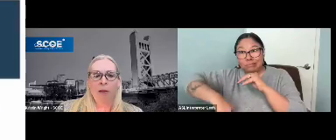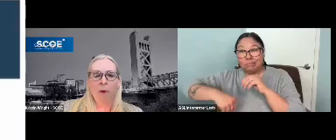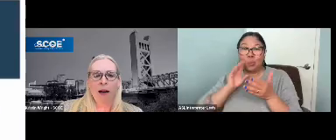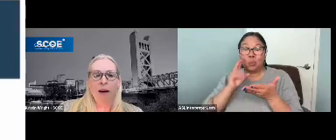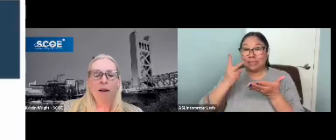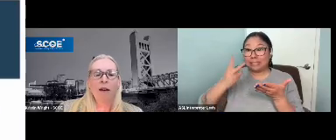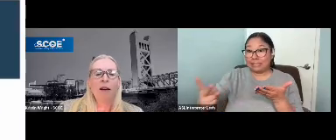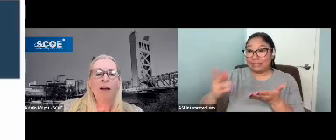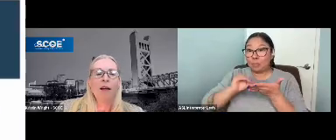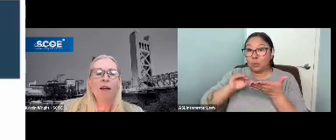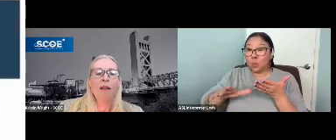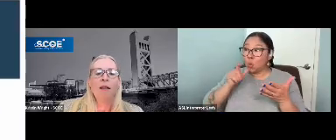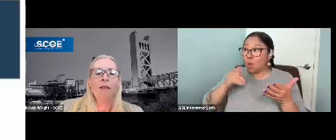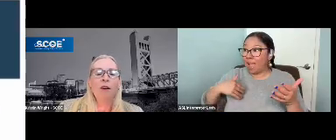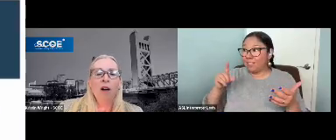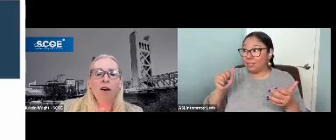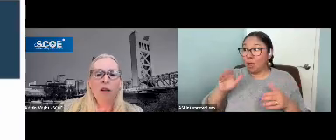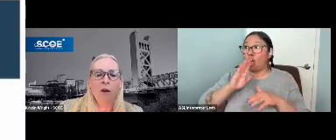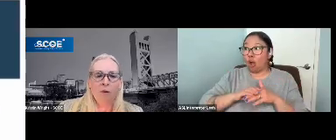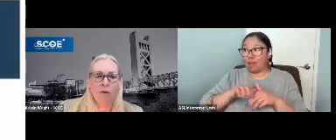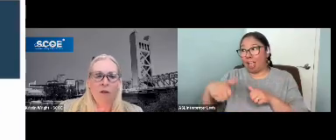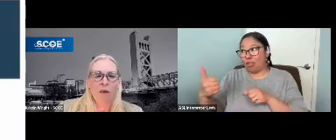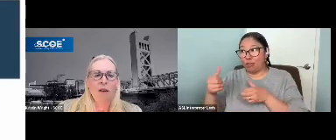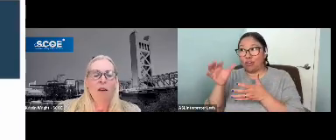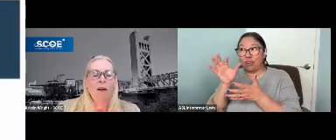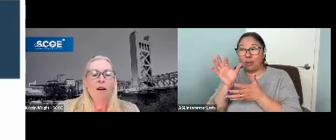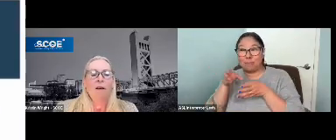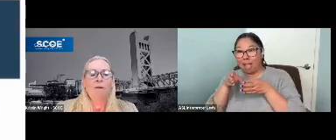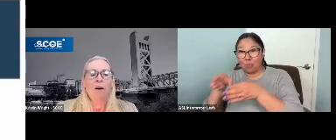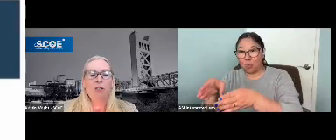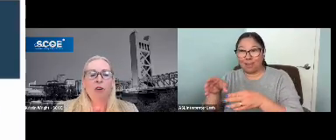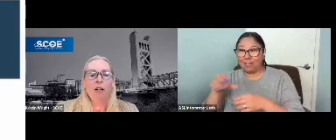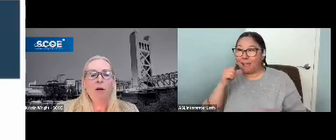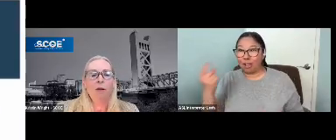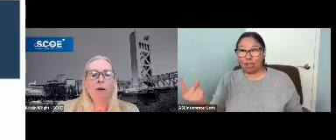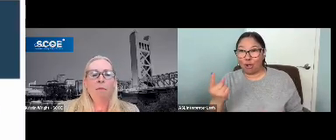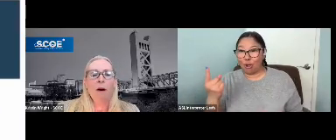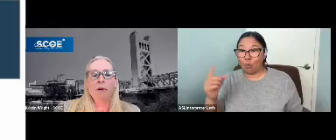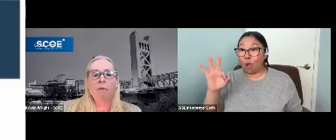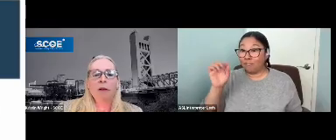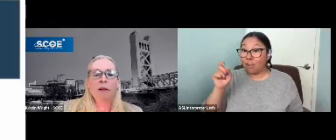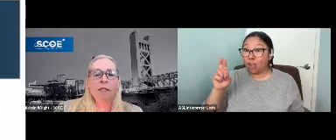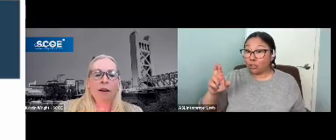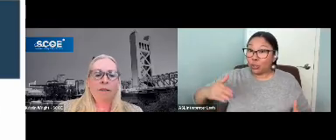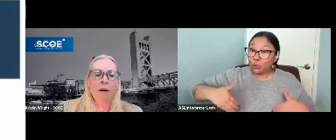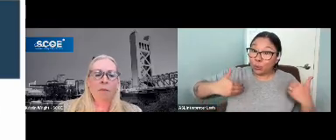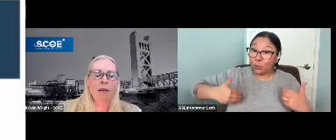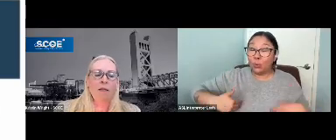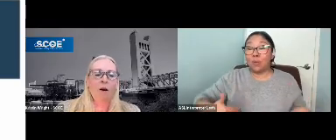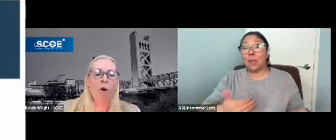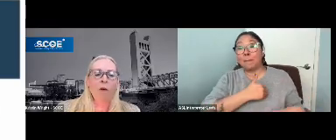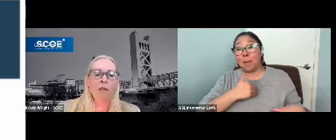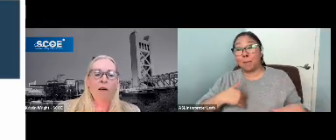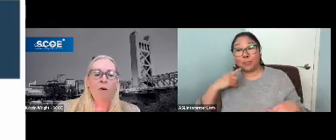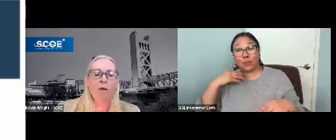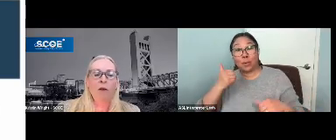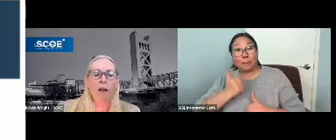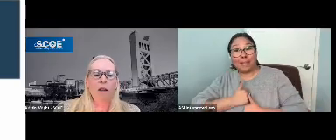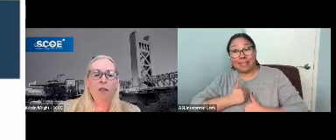Alt pathway, they're not alone. Foster youth, members of military families, homeless youth,